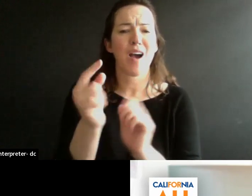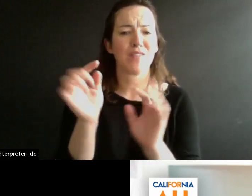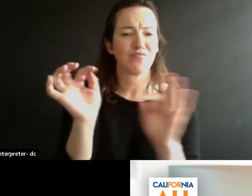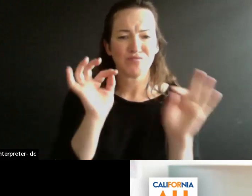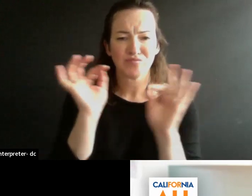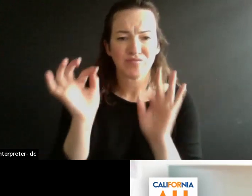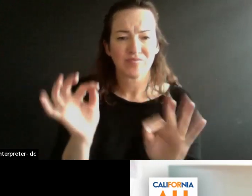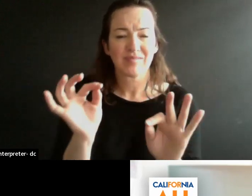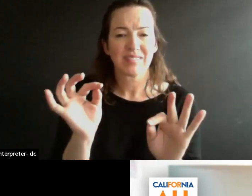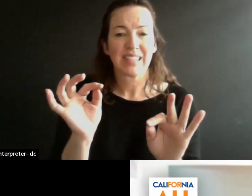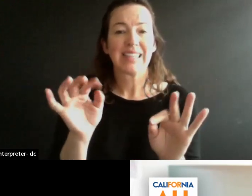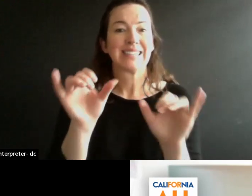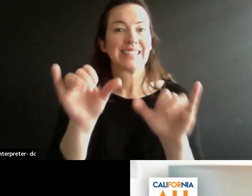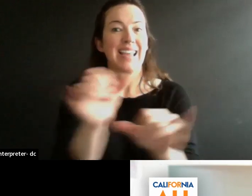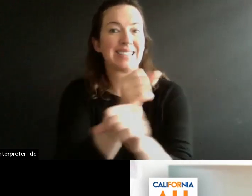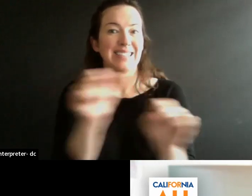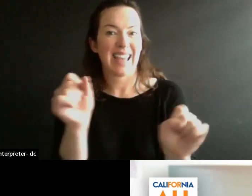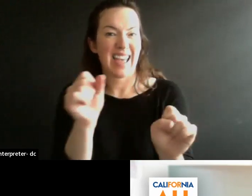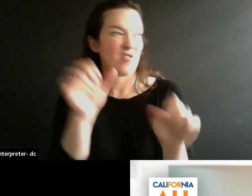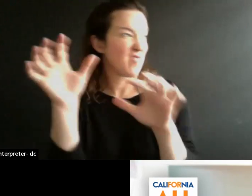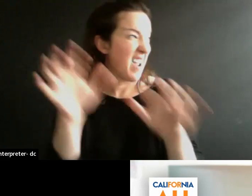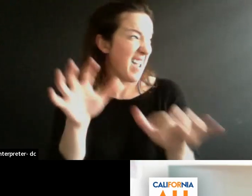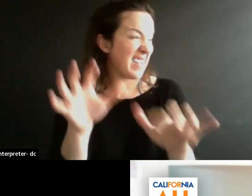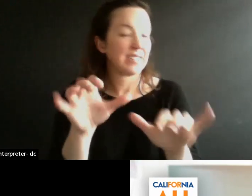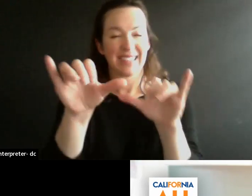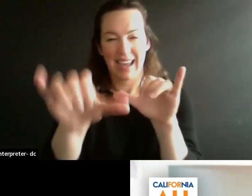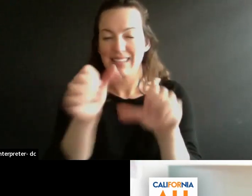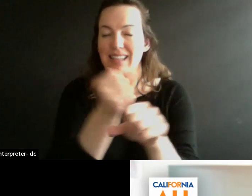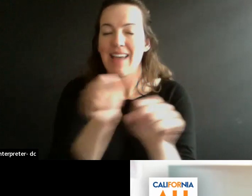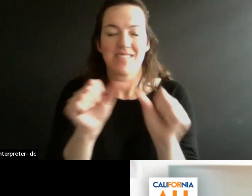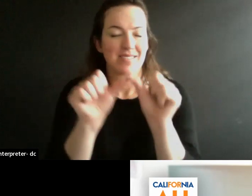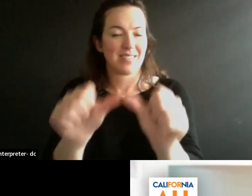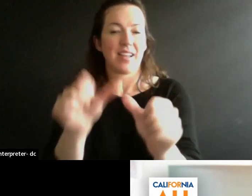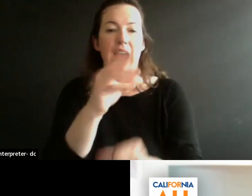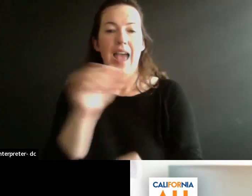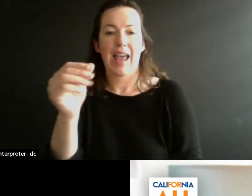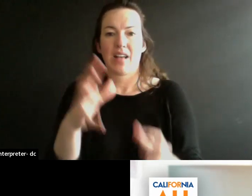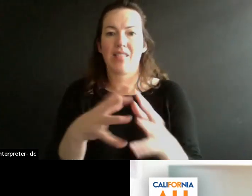our storm. Stay safe, that you continue to be safe you have a lot of contact information,